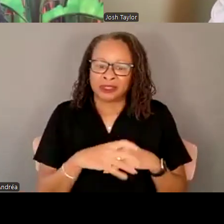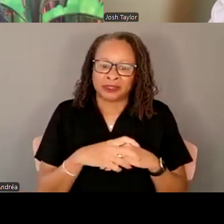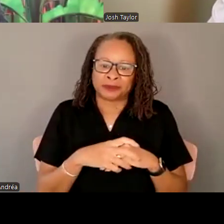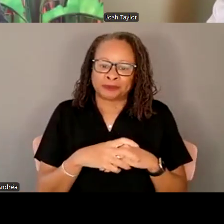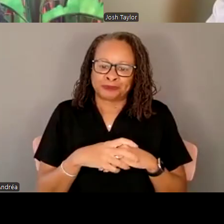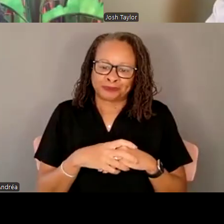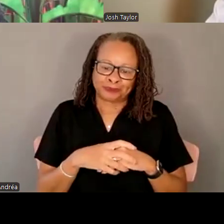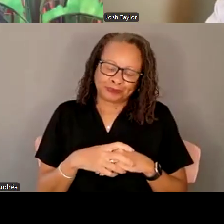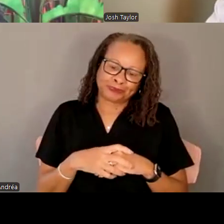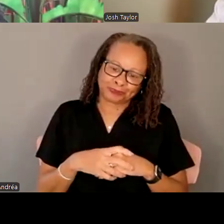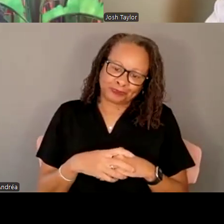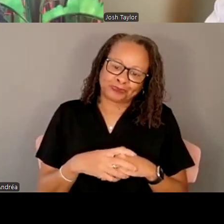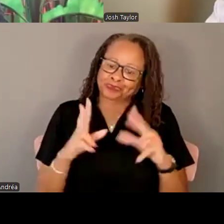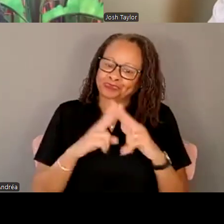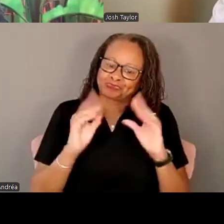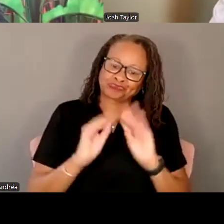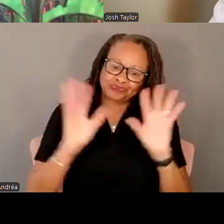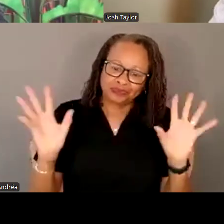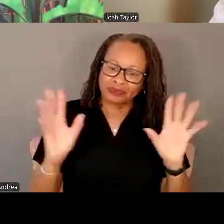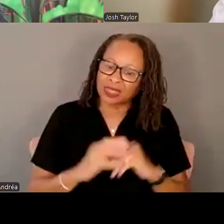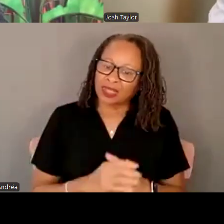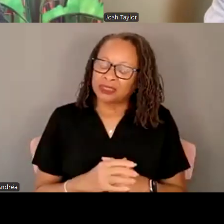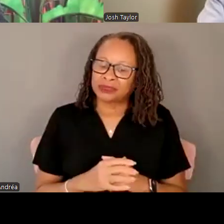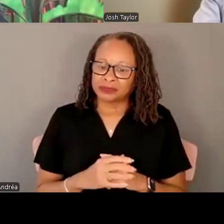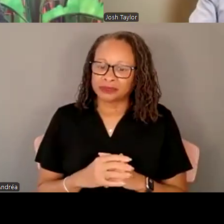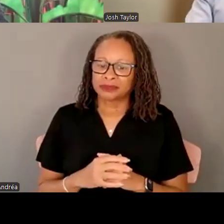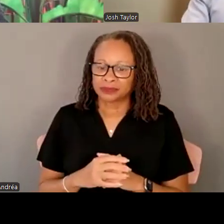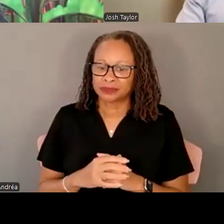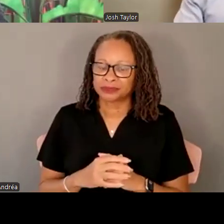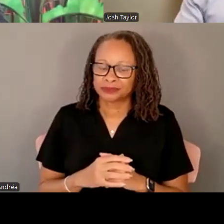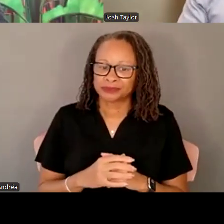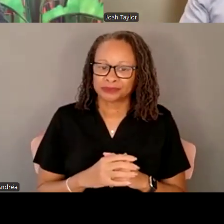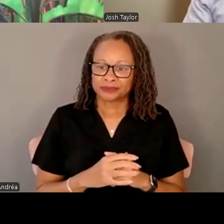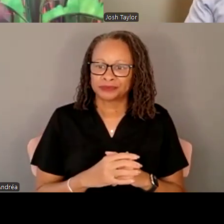you know, it is clearly filtering out lots of different individuals